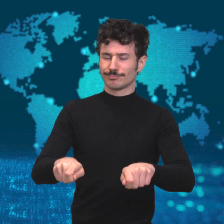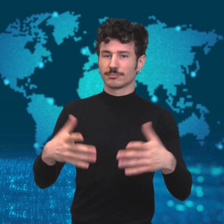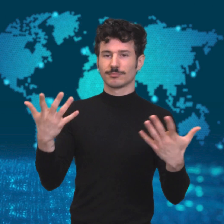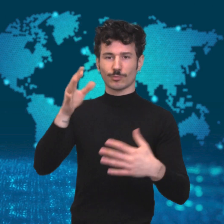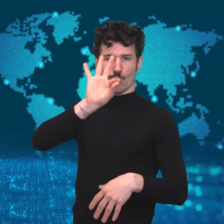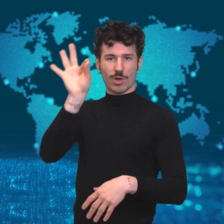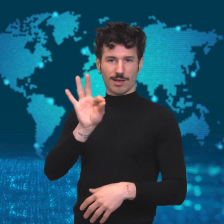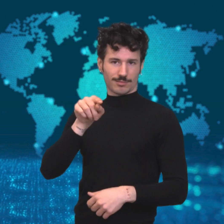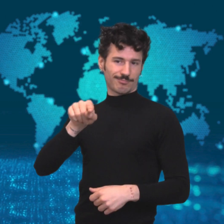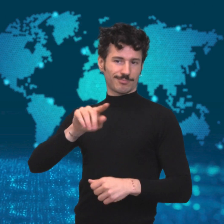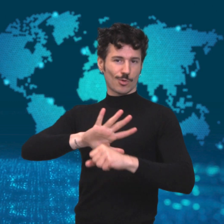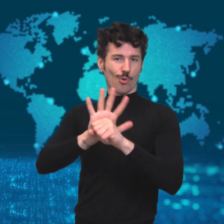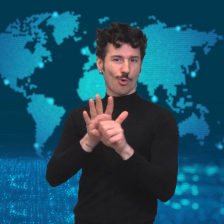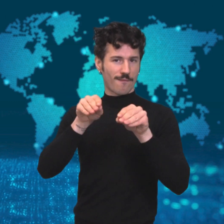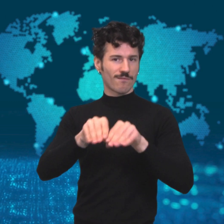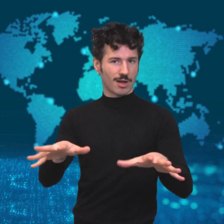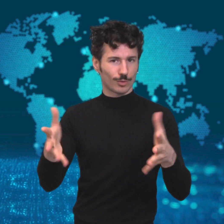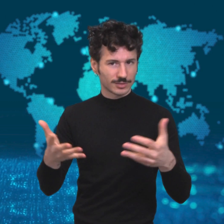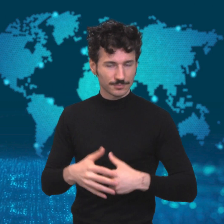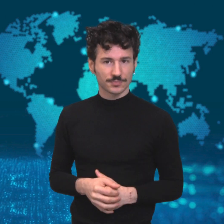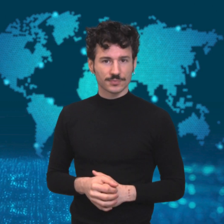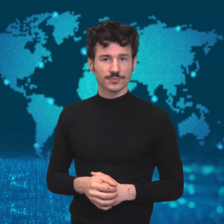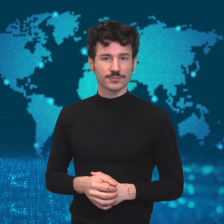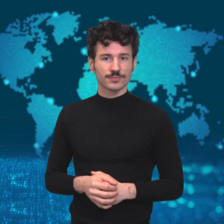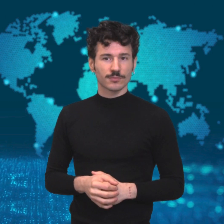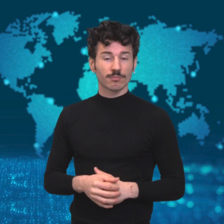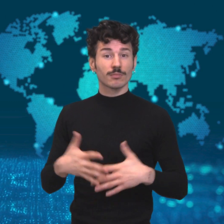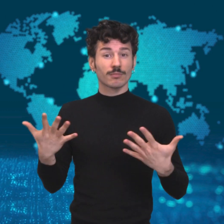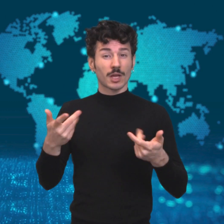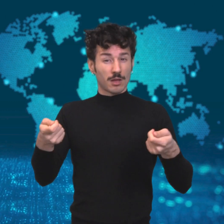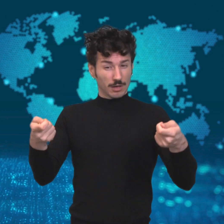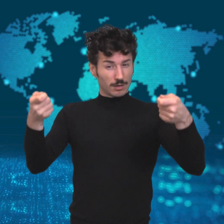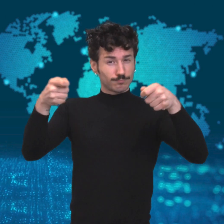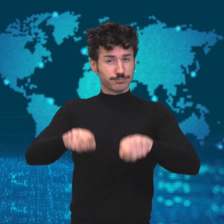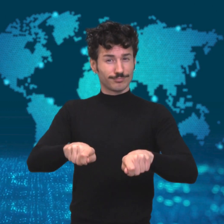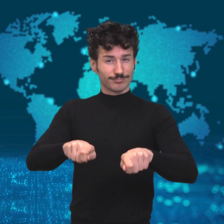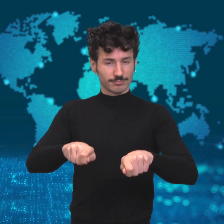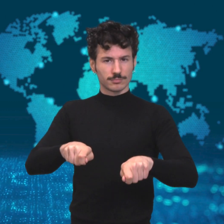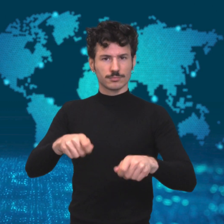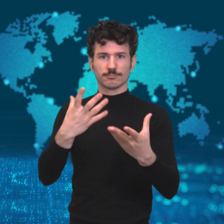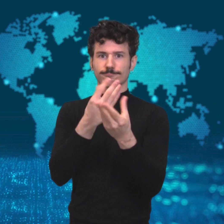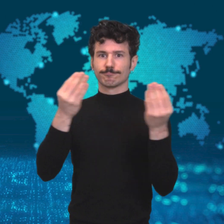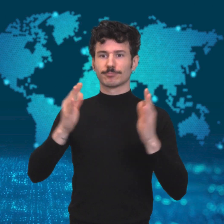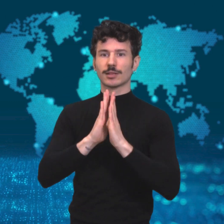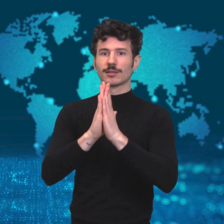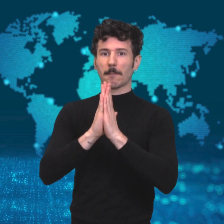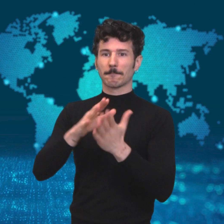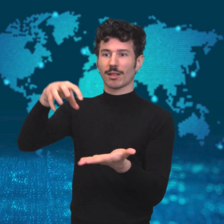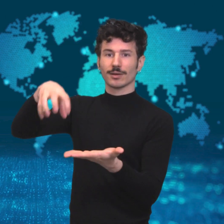outbreak. This resulted in closing of many temples